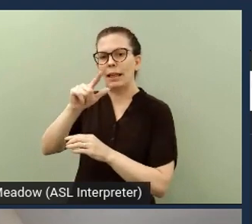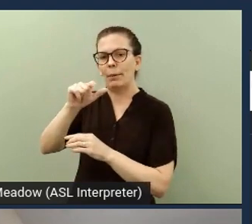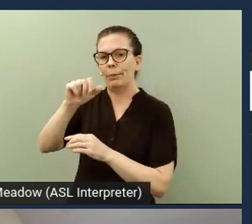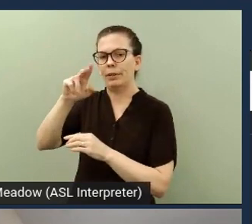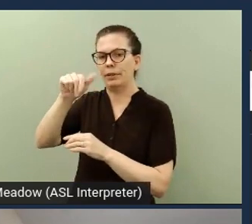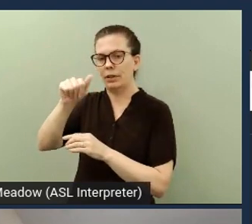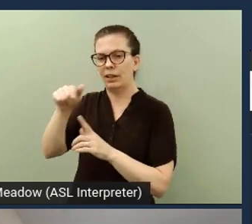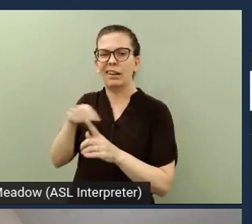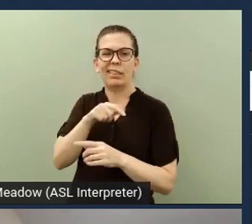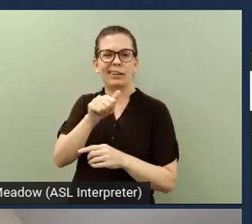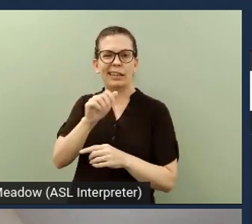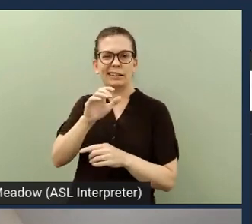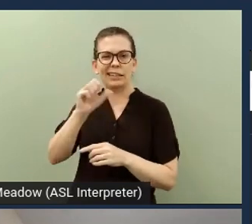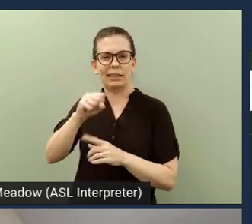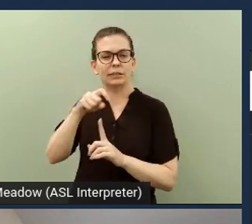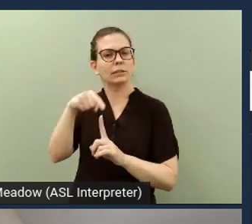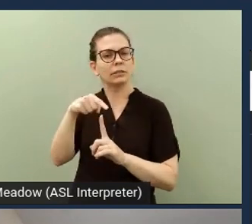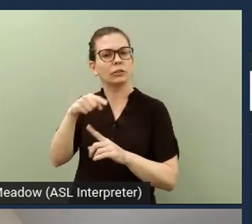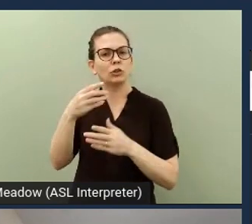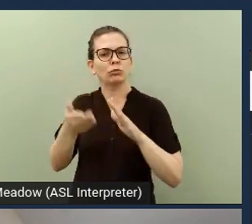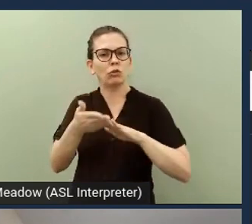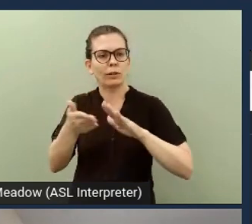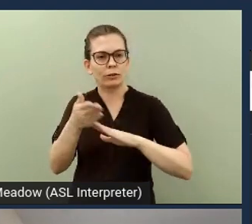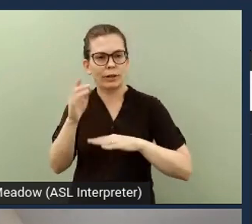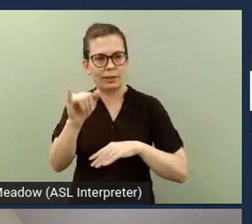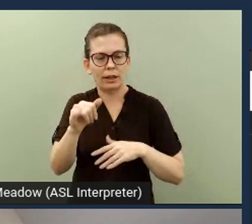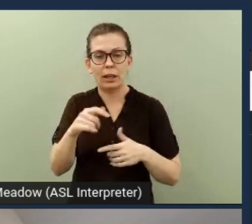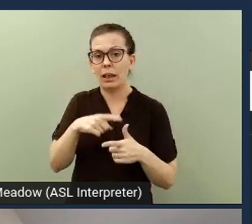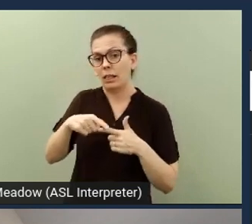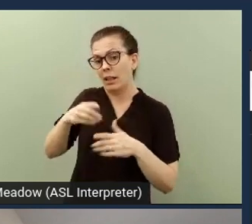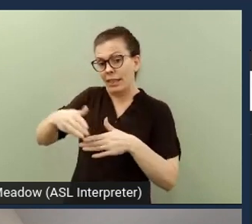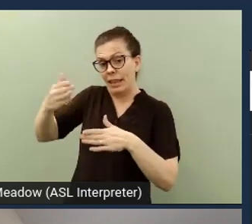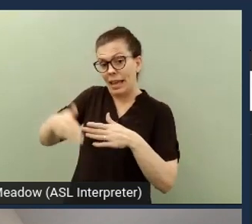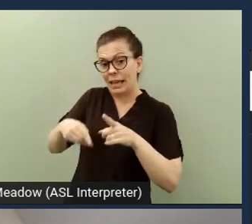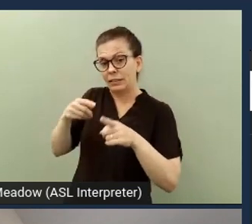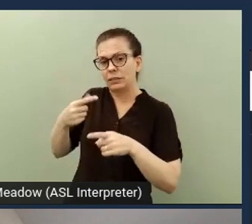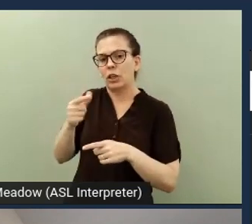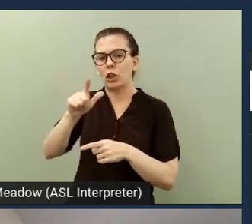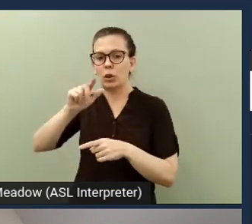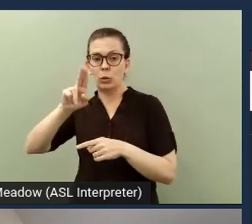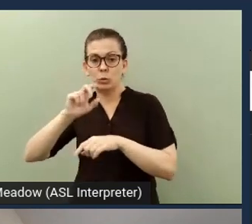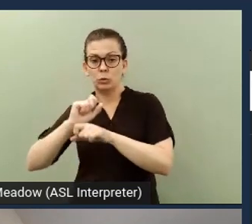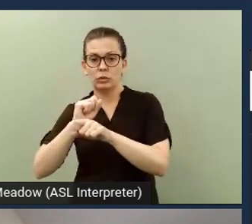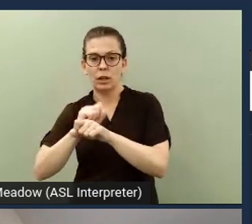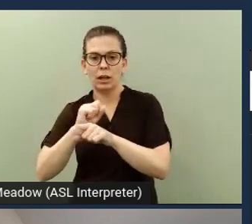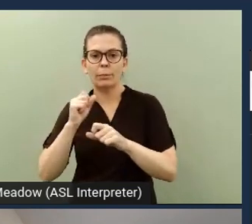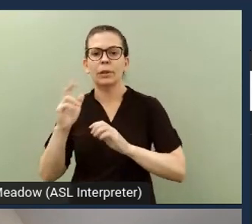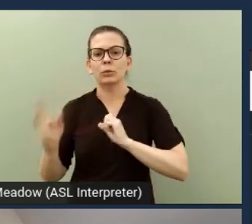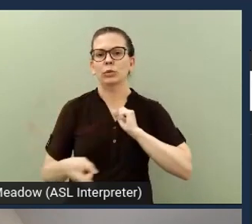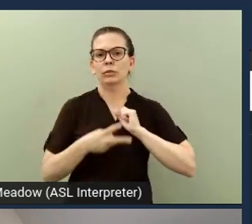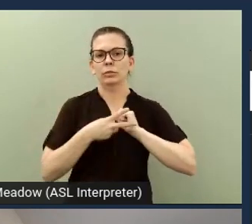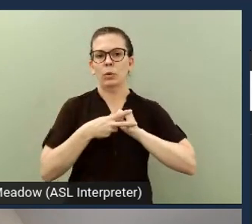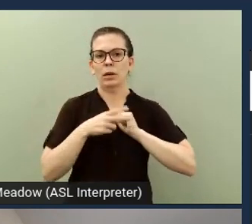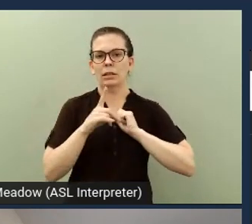to orchestrate that piece, and then at the end of that, the Glue job will store its data in S3,